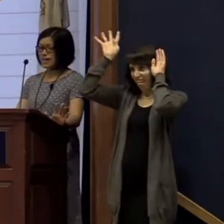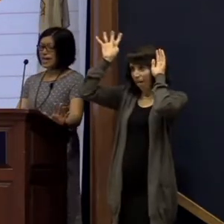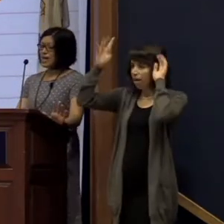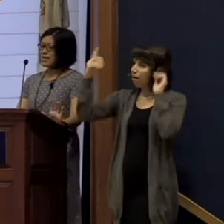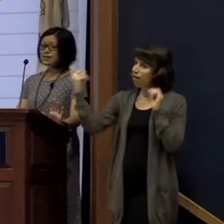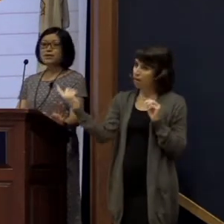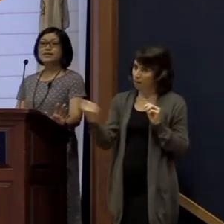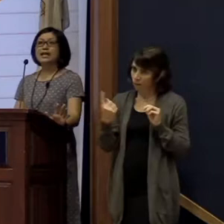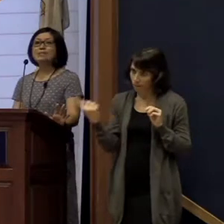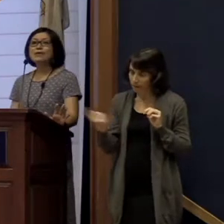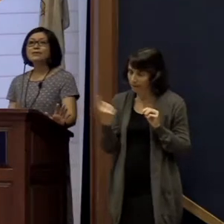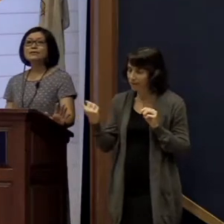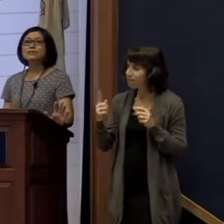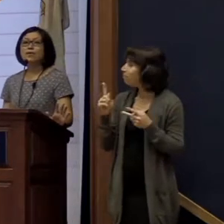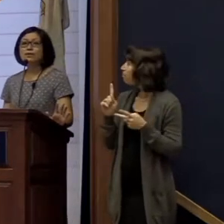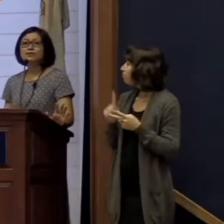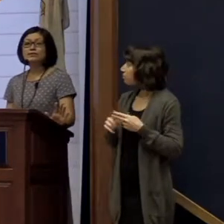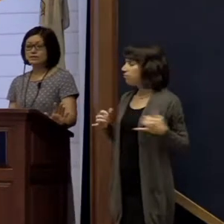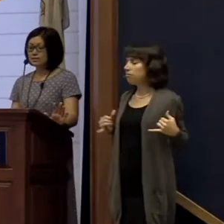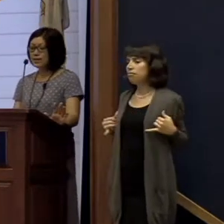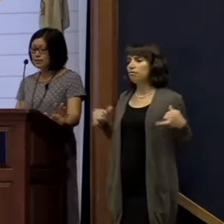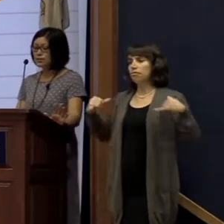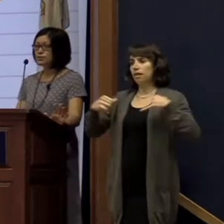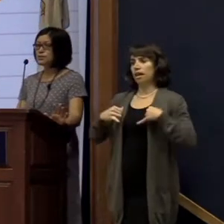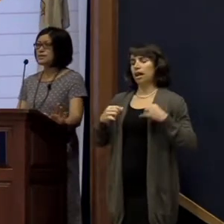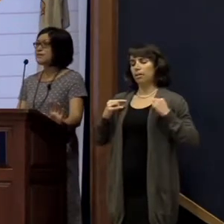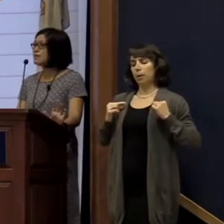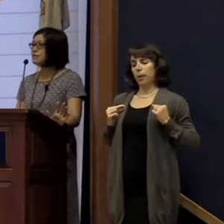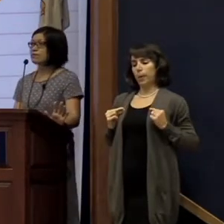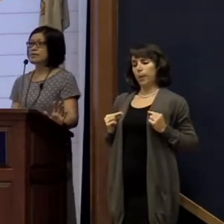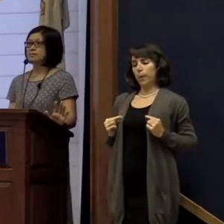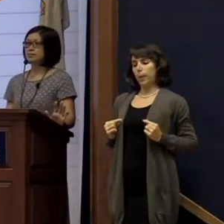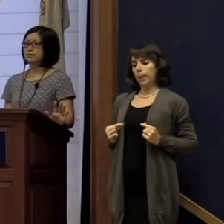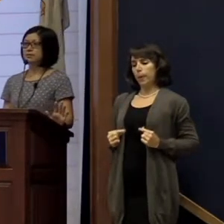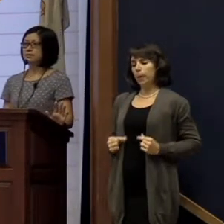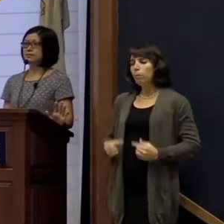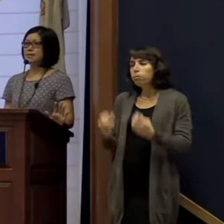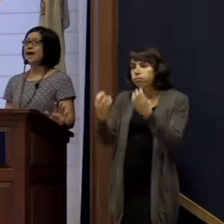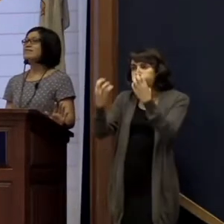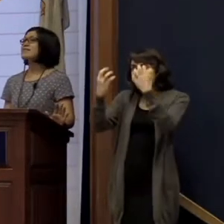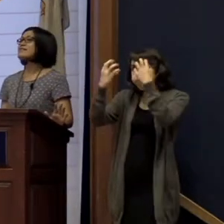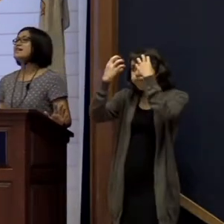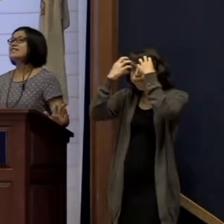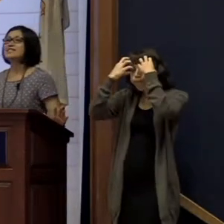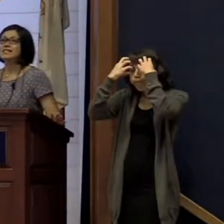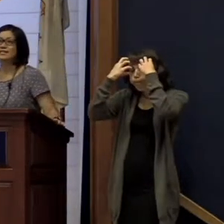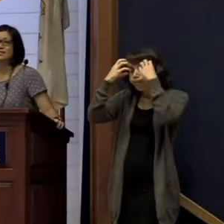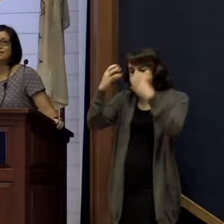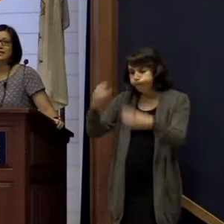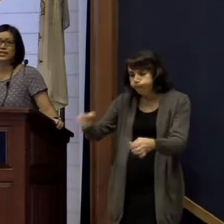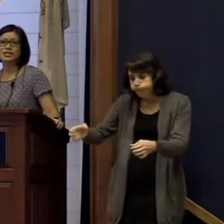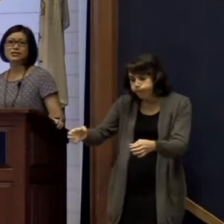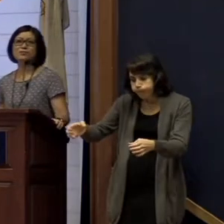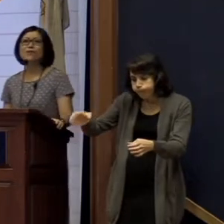There's always a lab coat goggles test used in some form explosion. After 30 years of science education reform